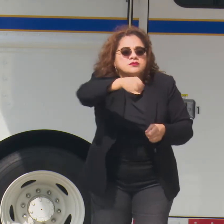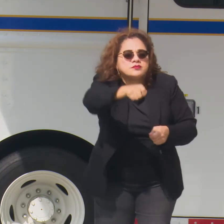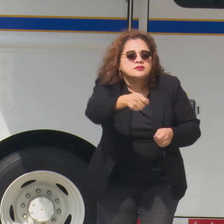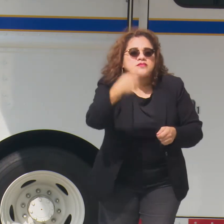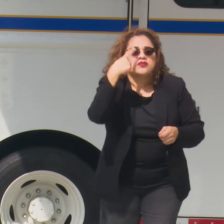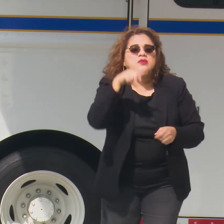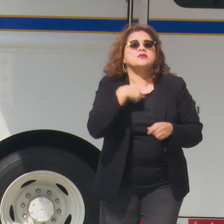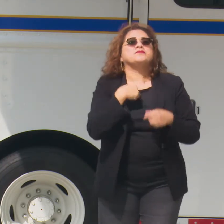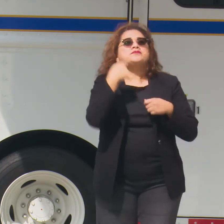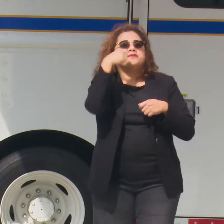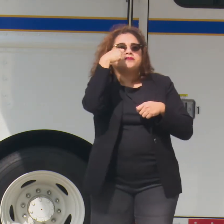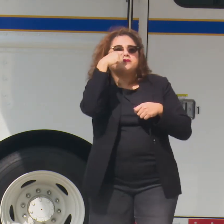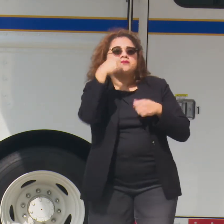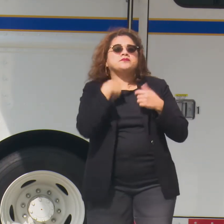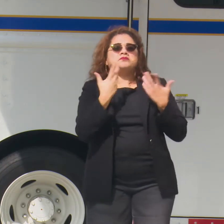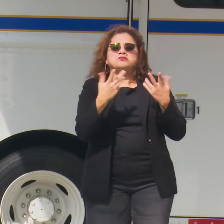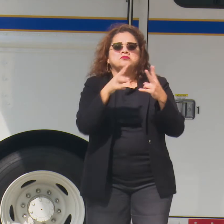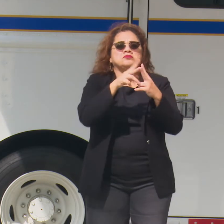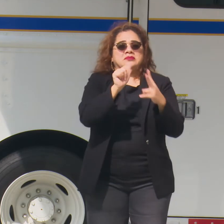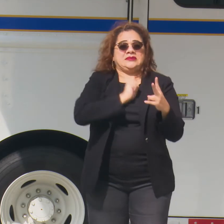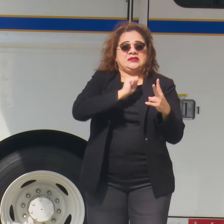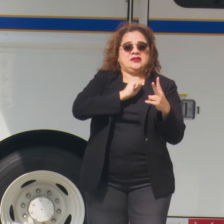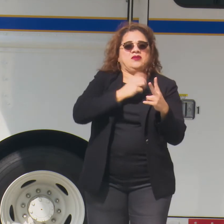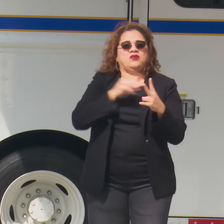coverings are required unless you are exempted for medical